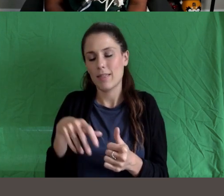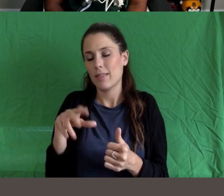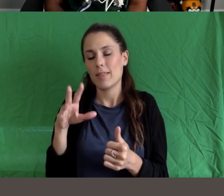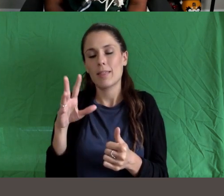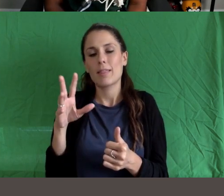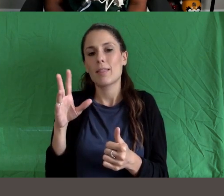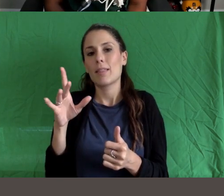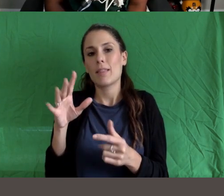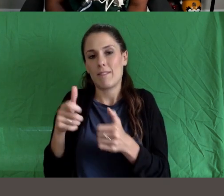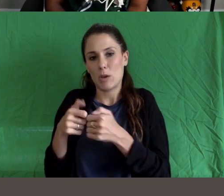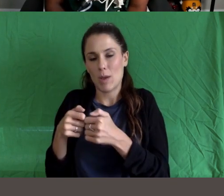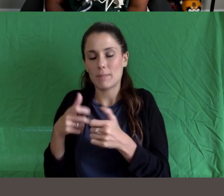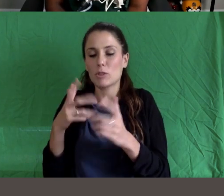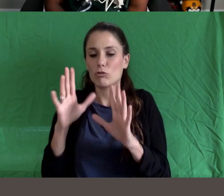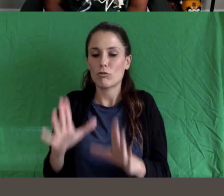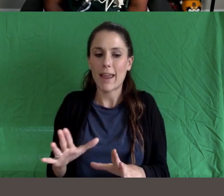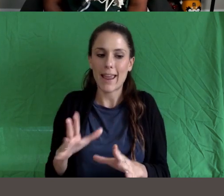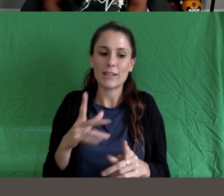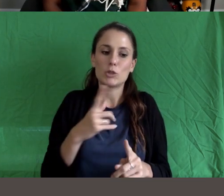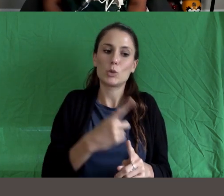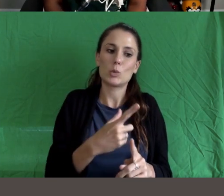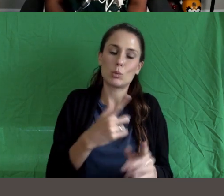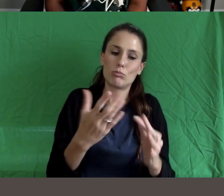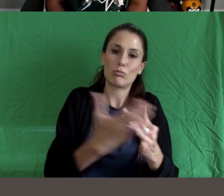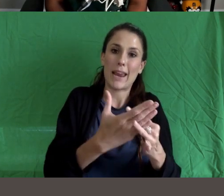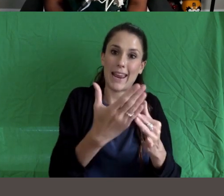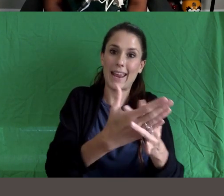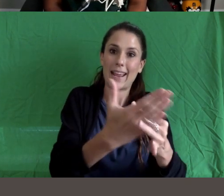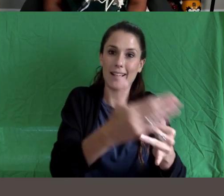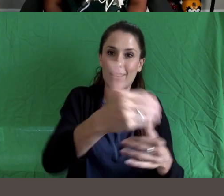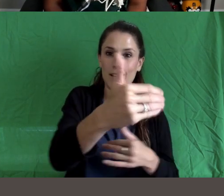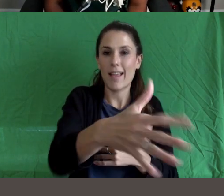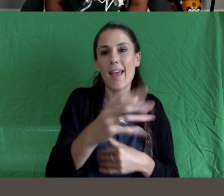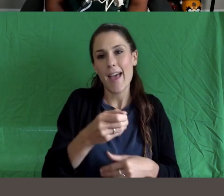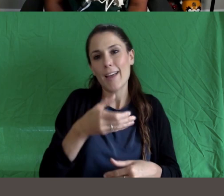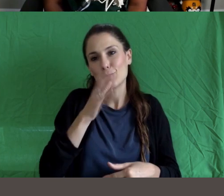breaks, it's great to stay hydrated, and more than anything, make sure that you're having fun in the